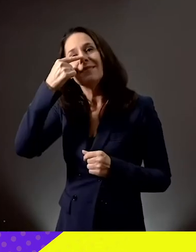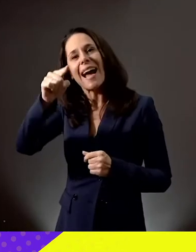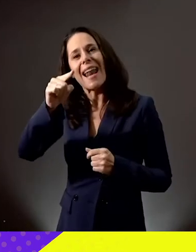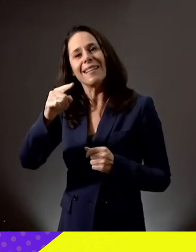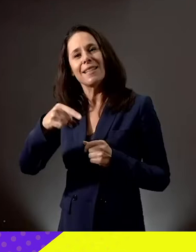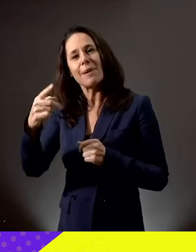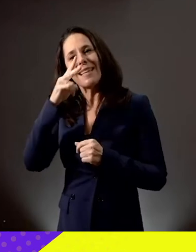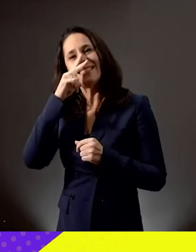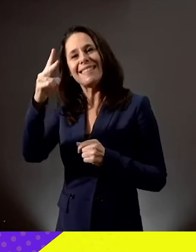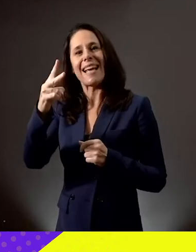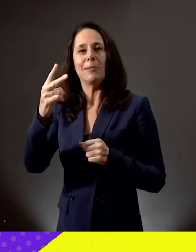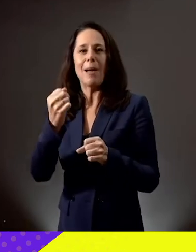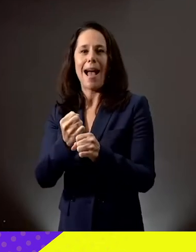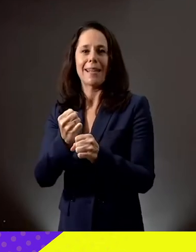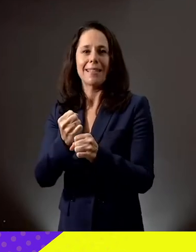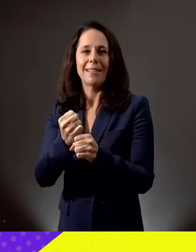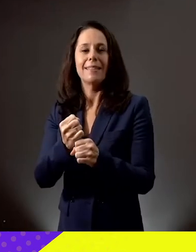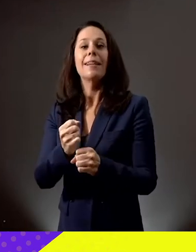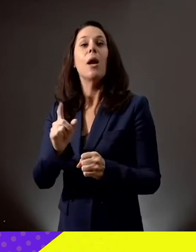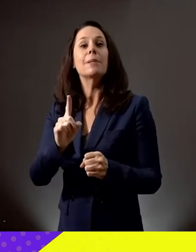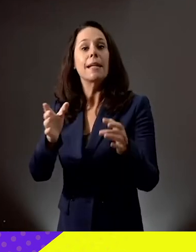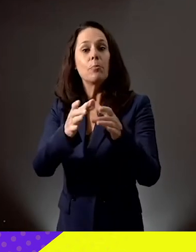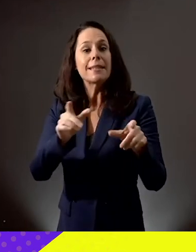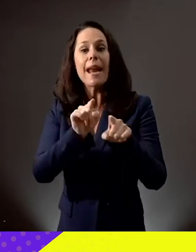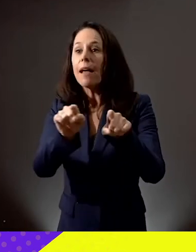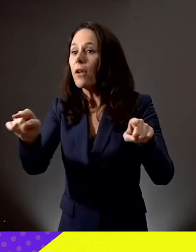So we are going to ask companies to help us...